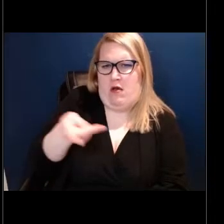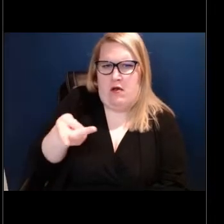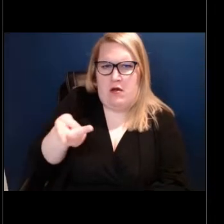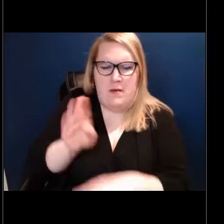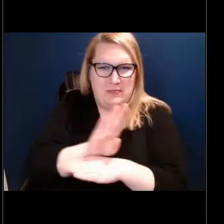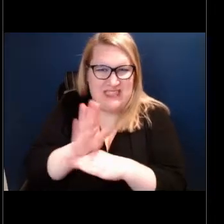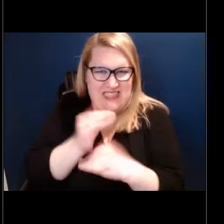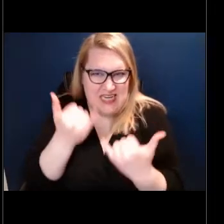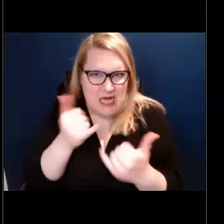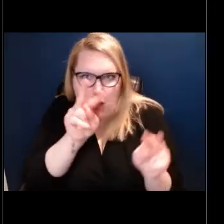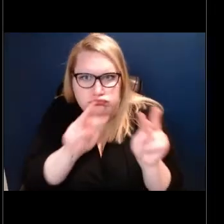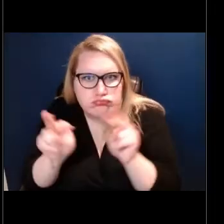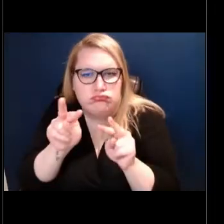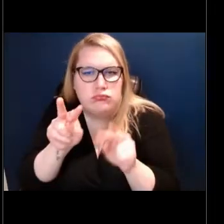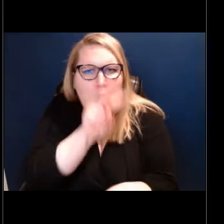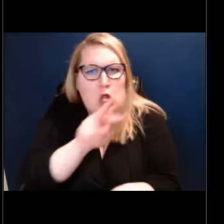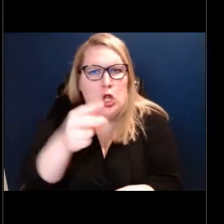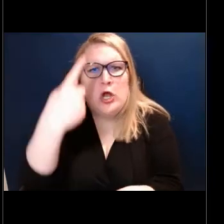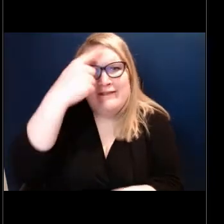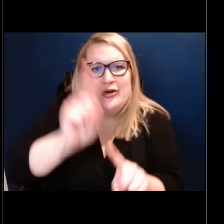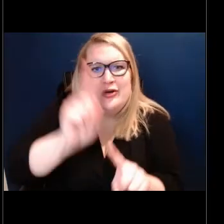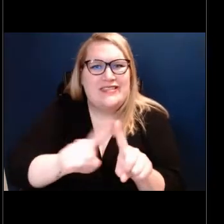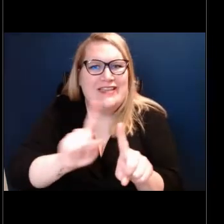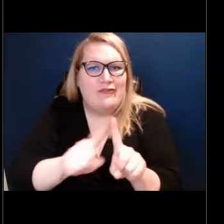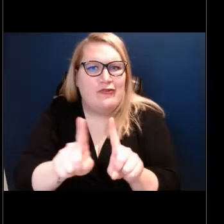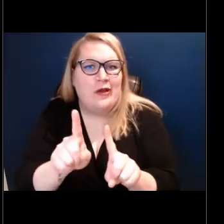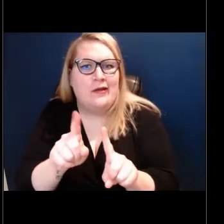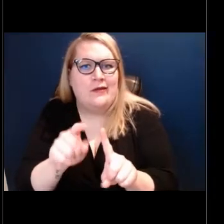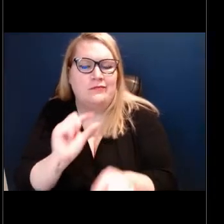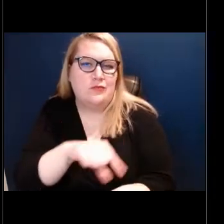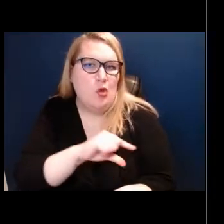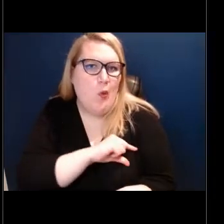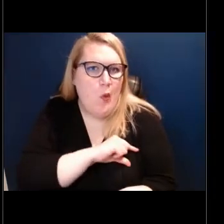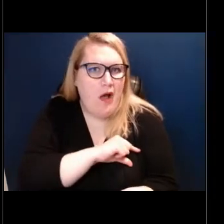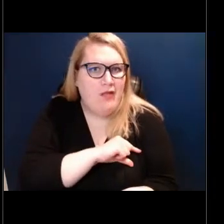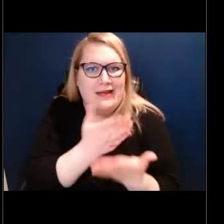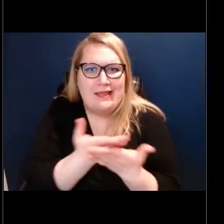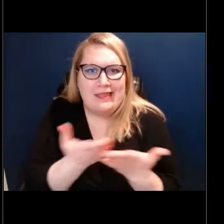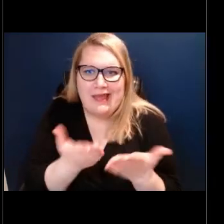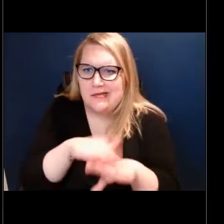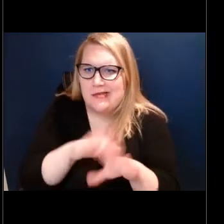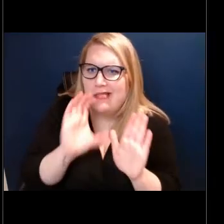and he's looking for different quality features on the image and making sure everything looks normal.